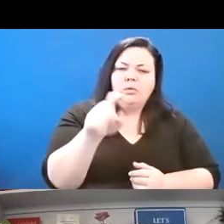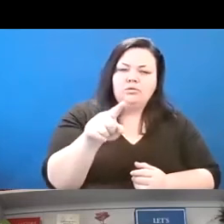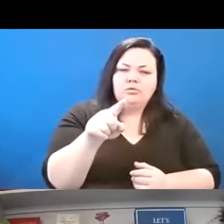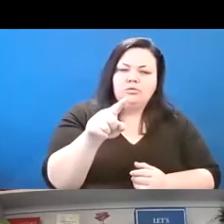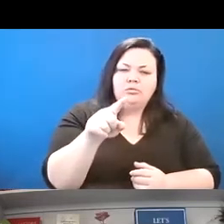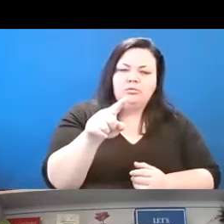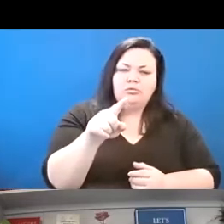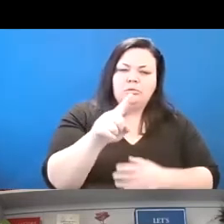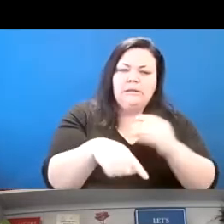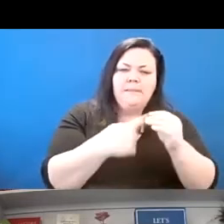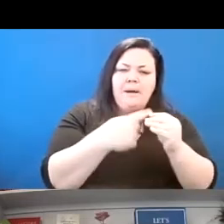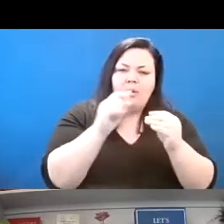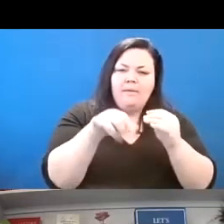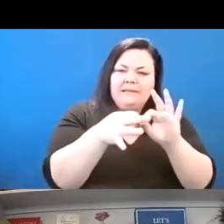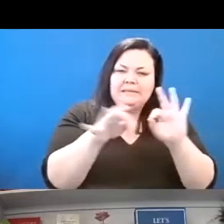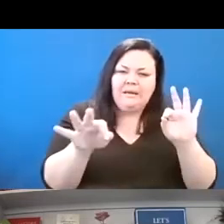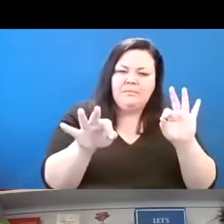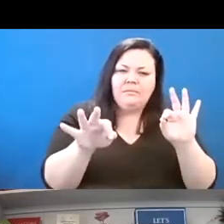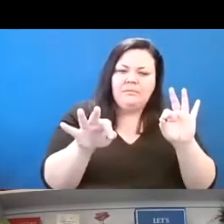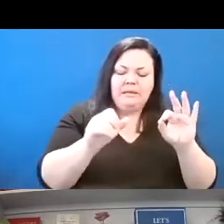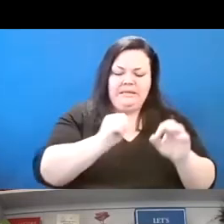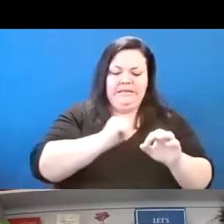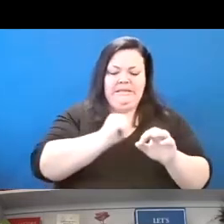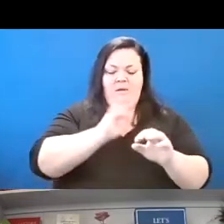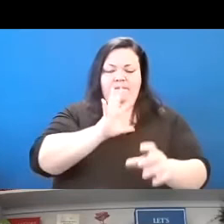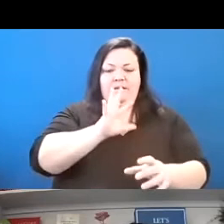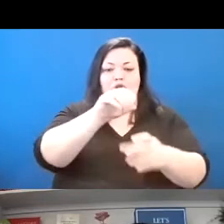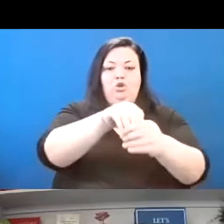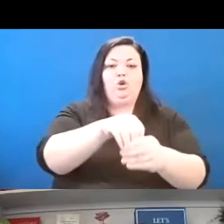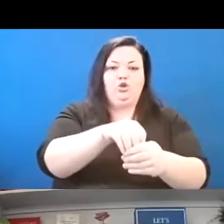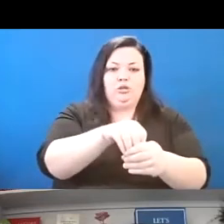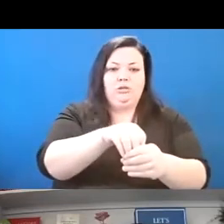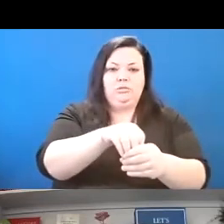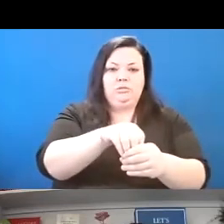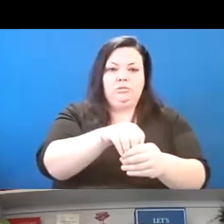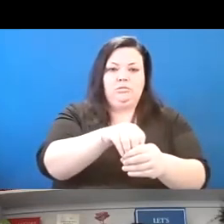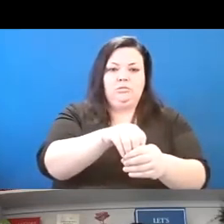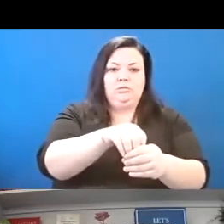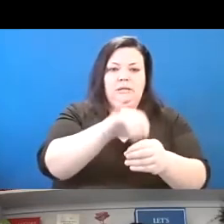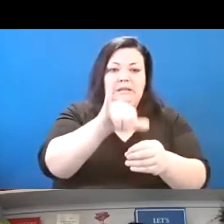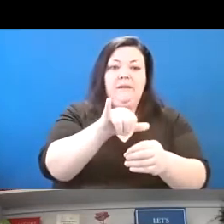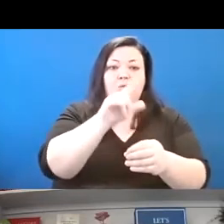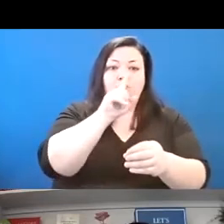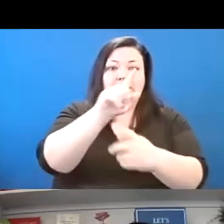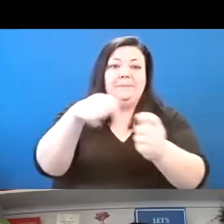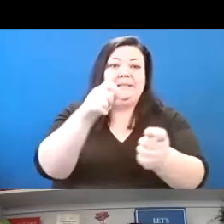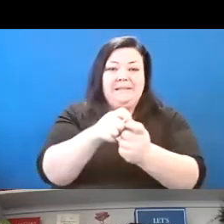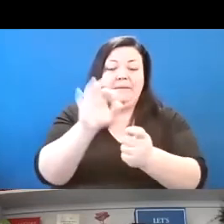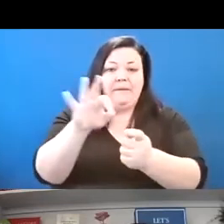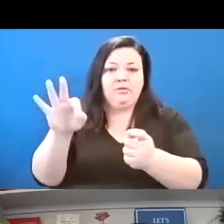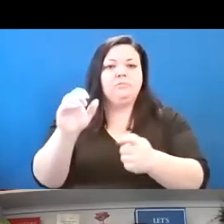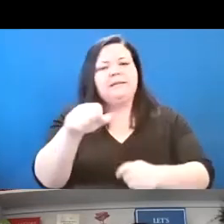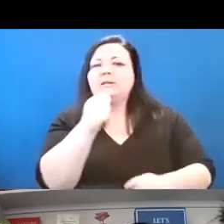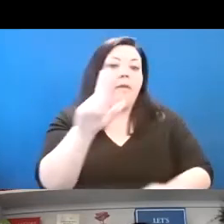statement self-insertion is a very specific genre fanfic it's not the only right it's